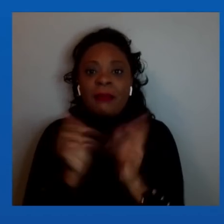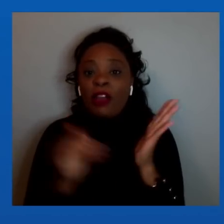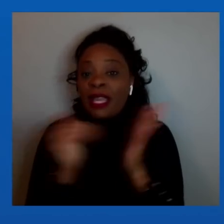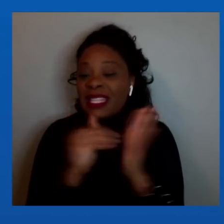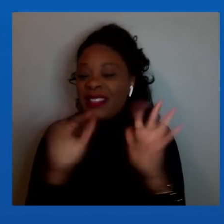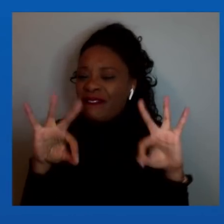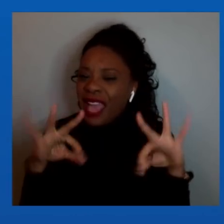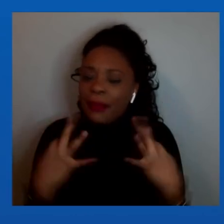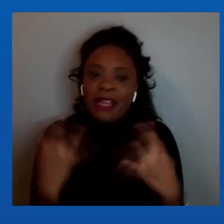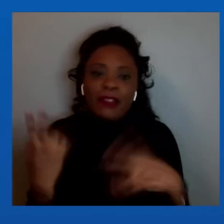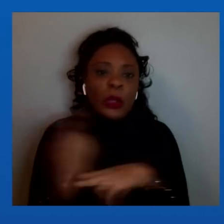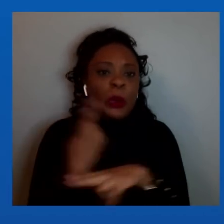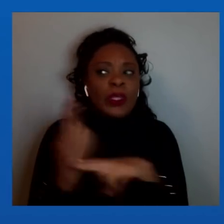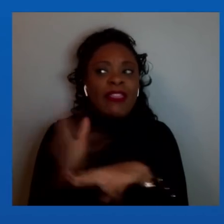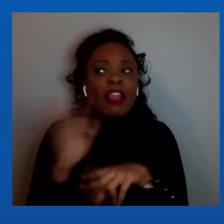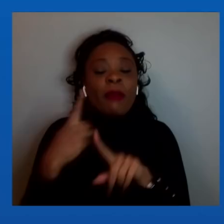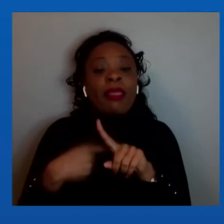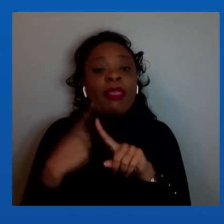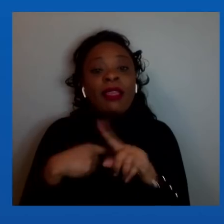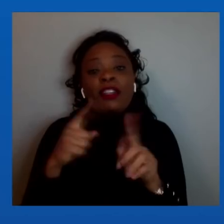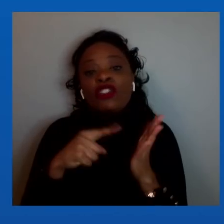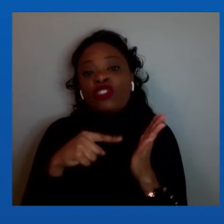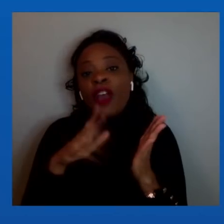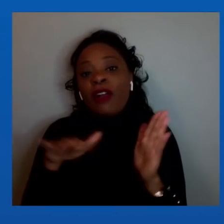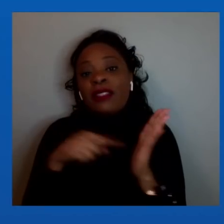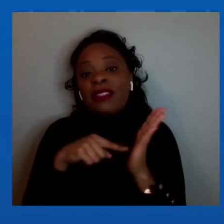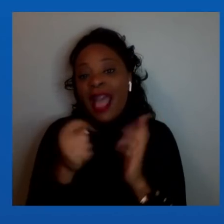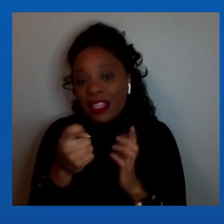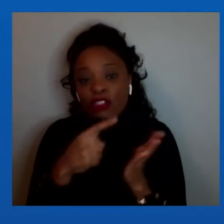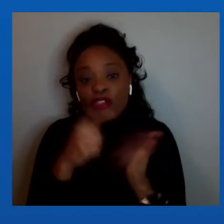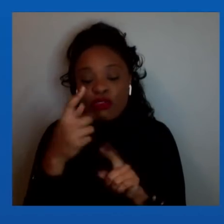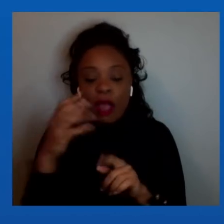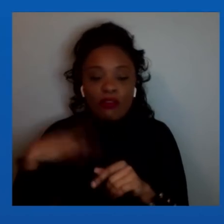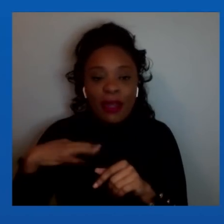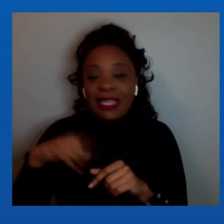their monthly Child Tax Credit -- CTC -- check to put food on the table,